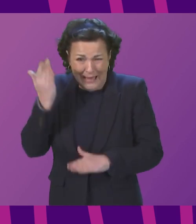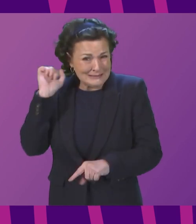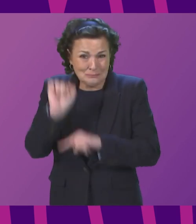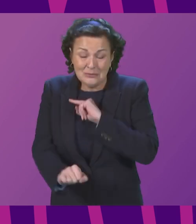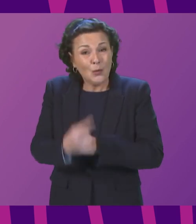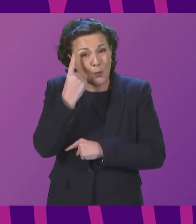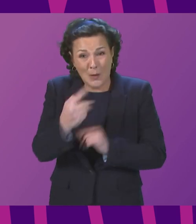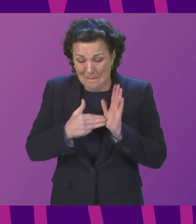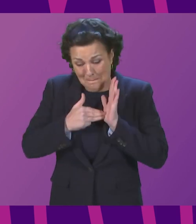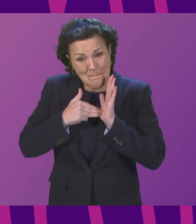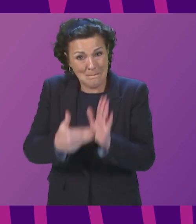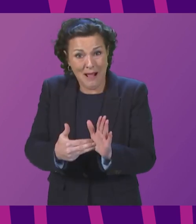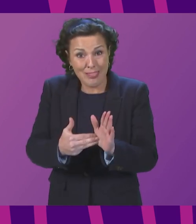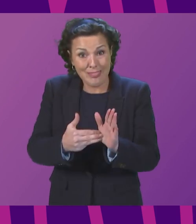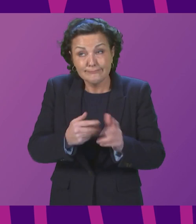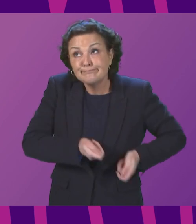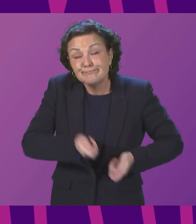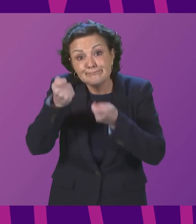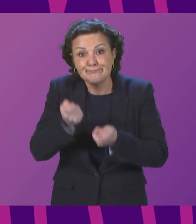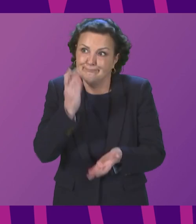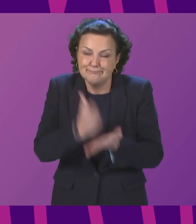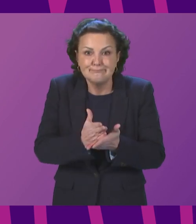cases since the start of the pandemic.